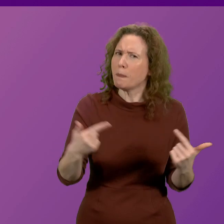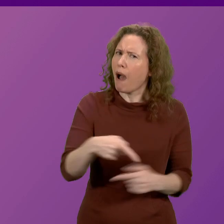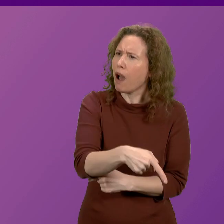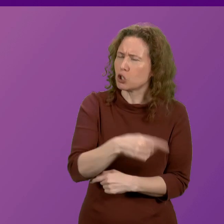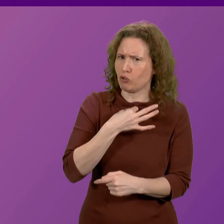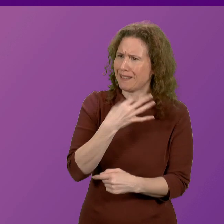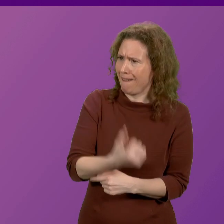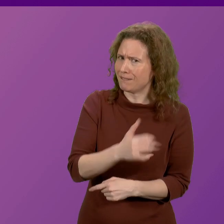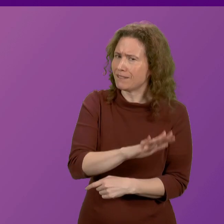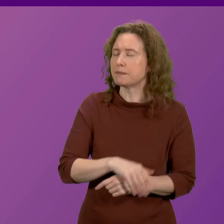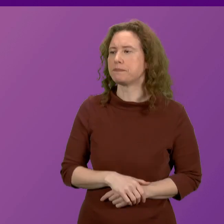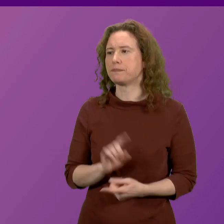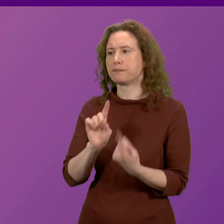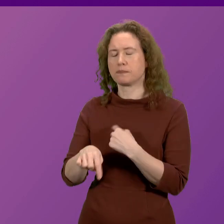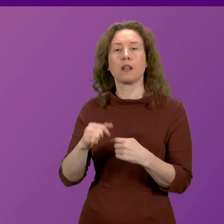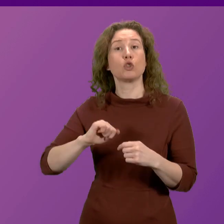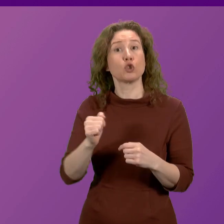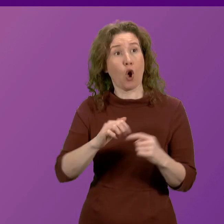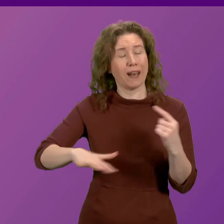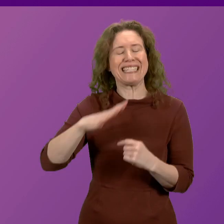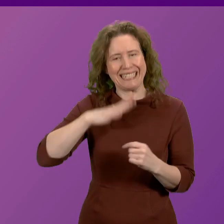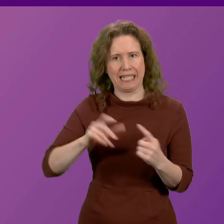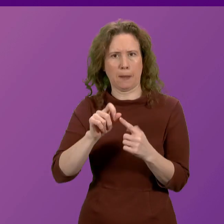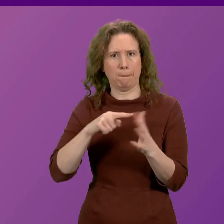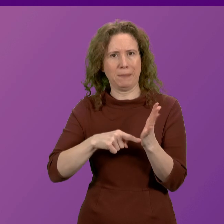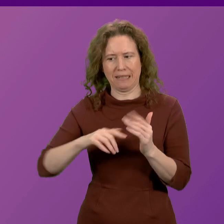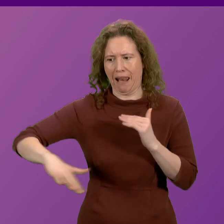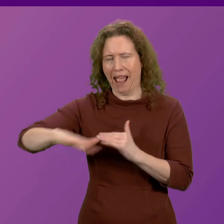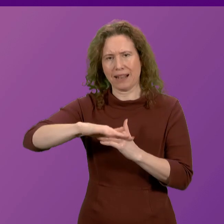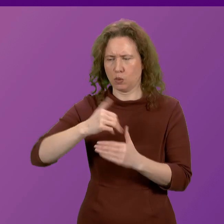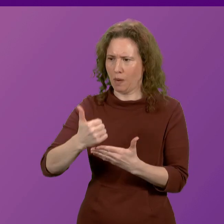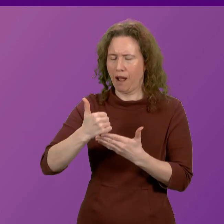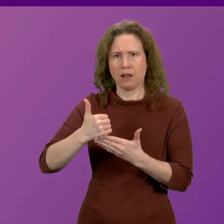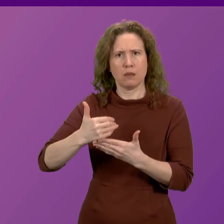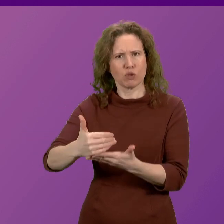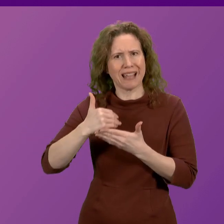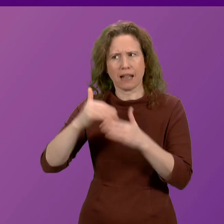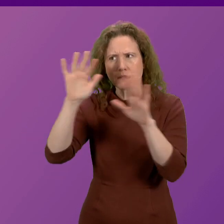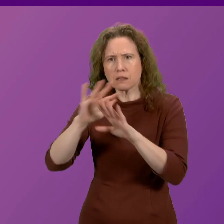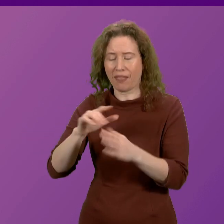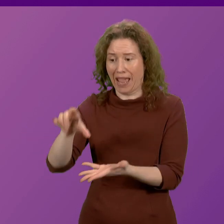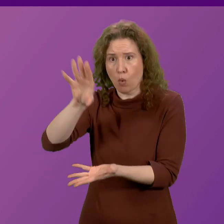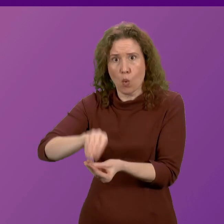Scotland’s peatlands are critical to mitigating and adapting to the climate and nature emergencies. They store carbon, support biodiversity,